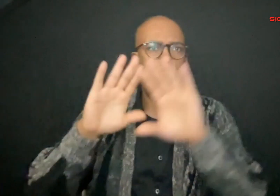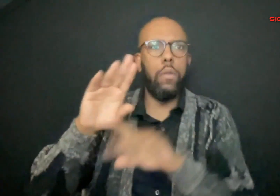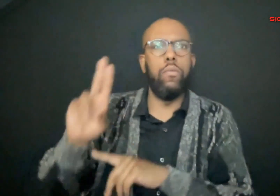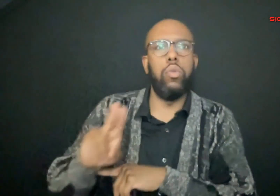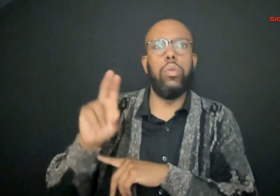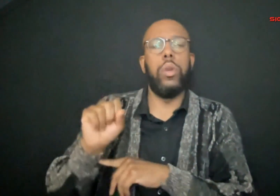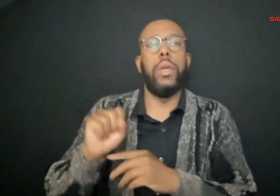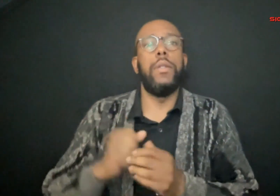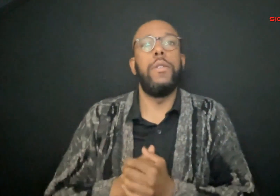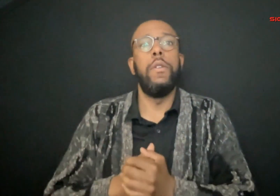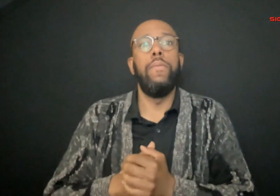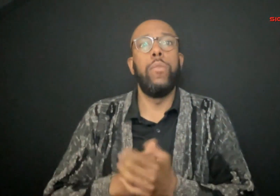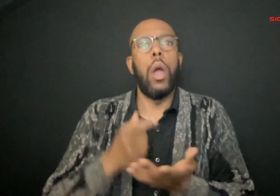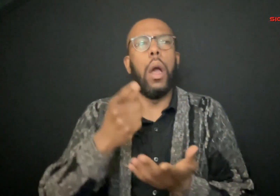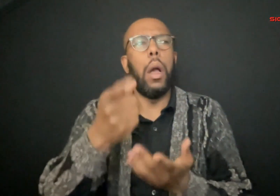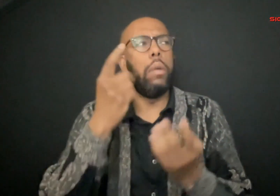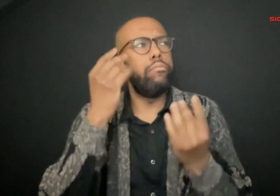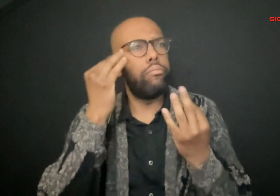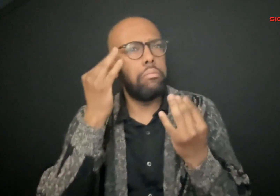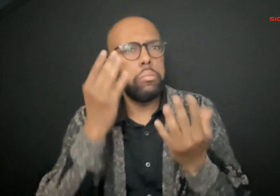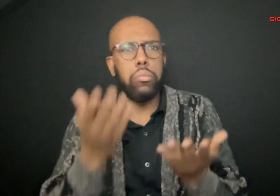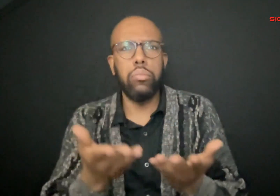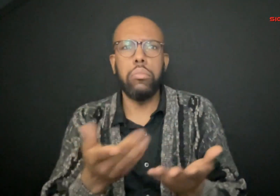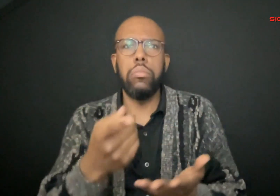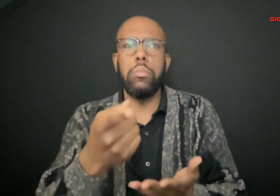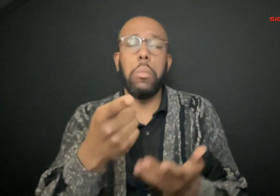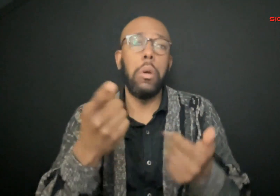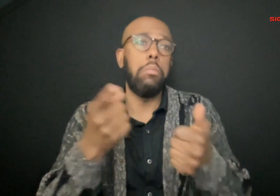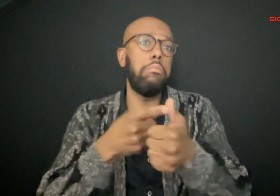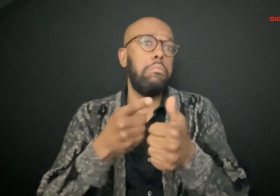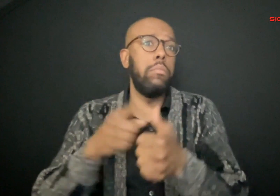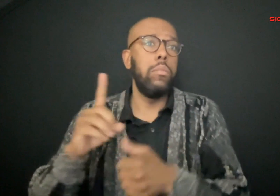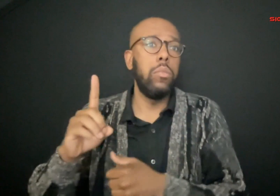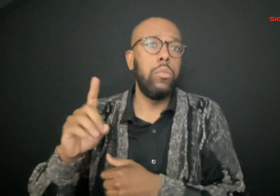what would you say? Drug addiction,